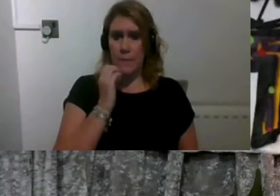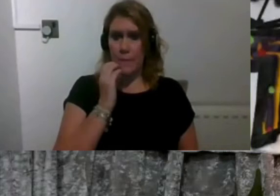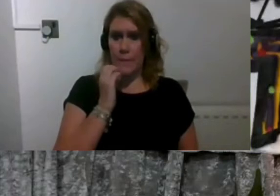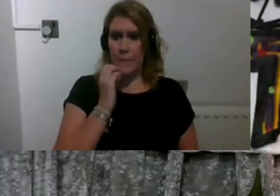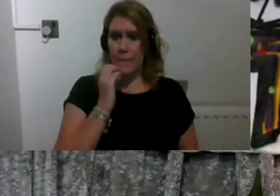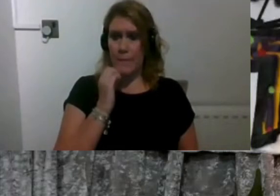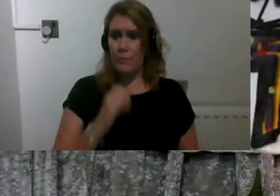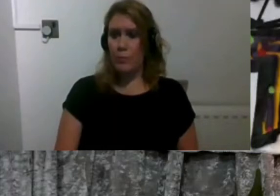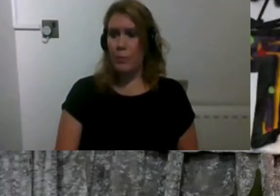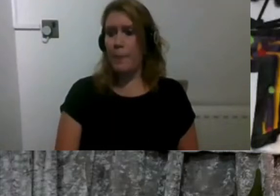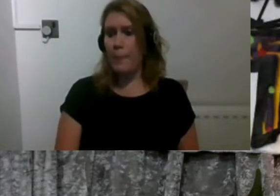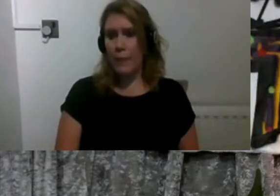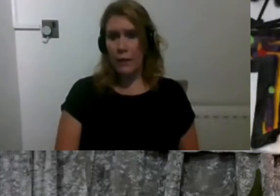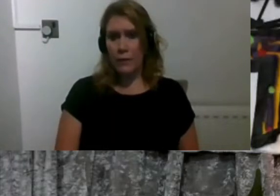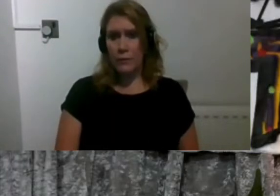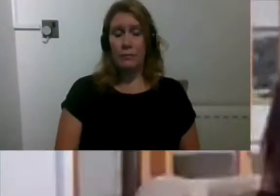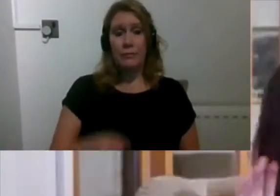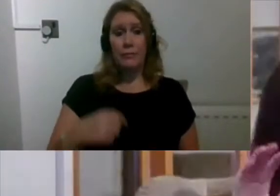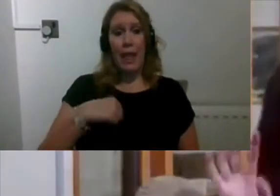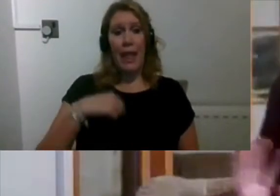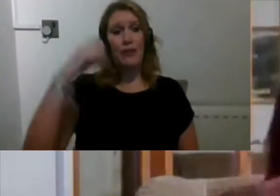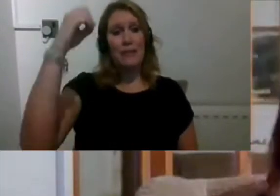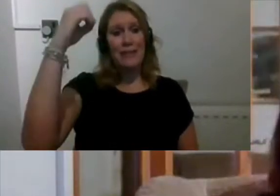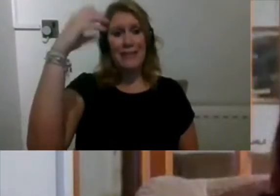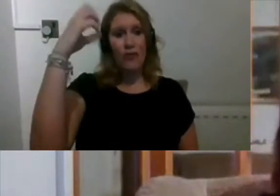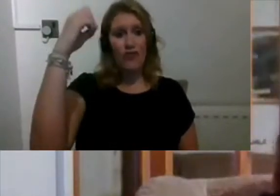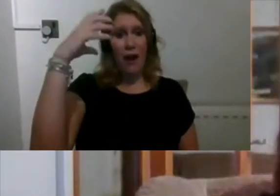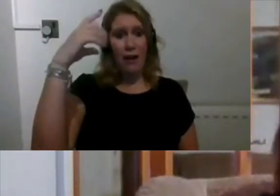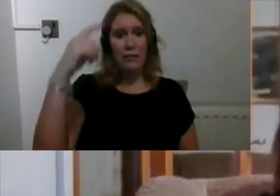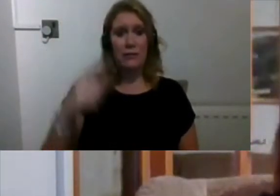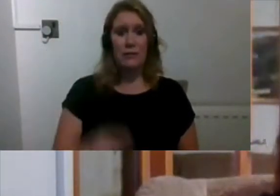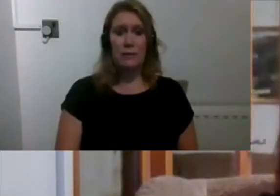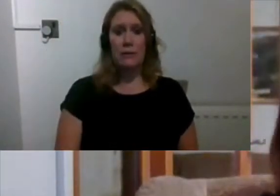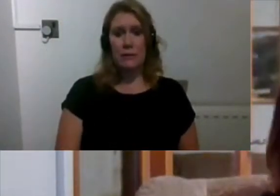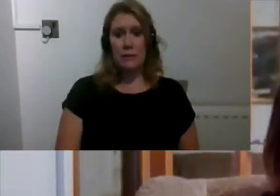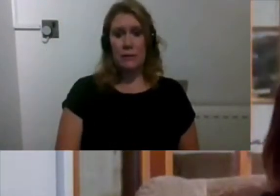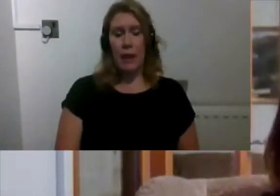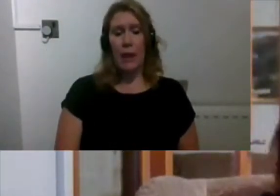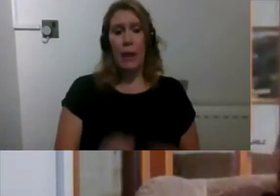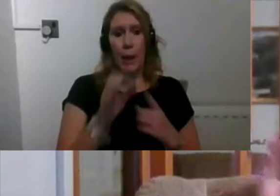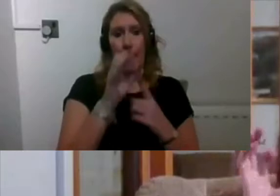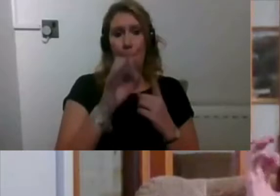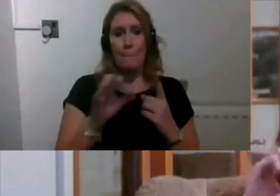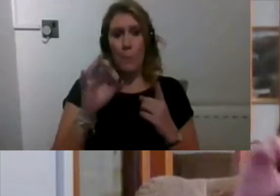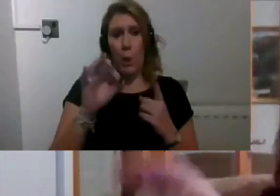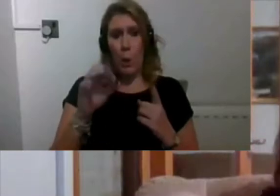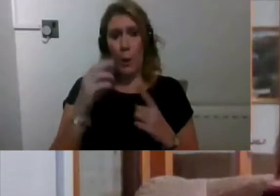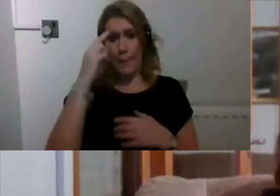I am Sterre. What's your poem called?